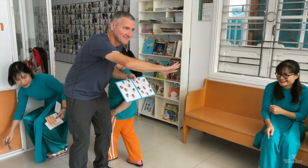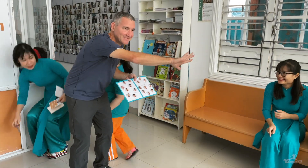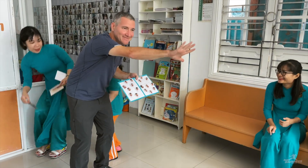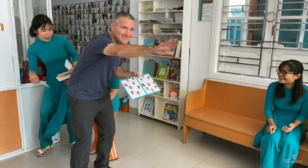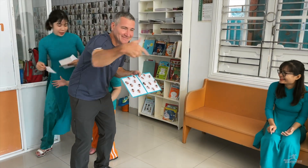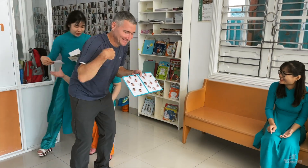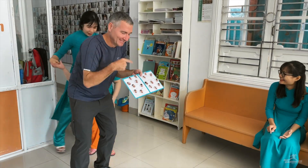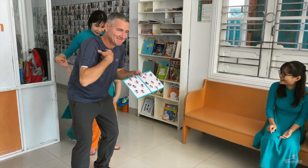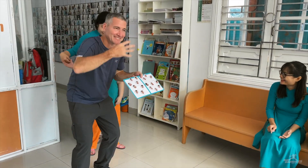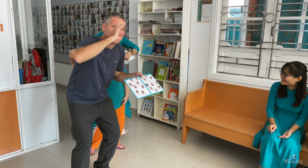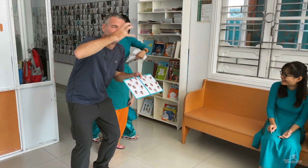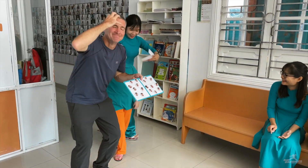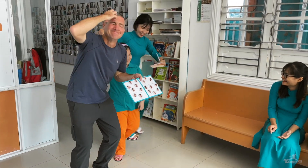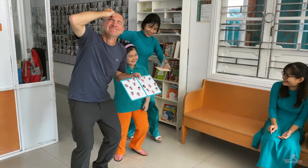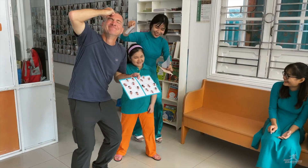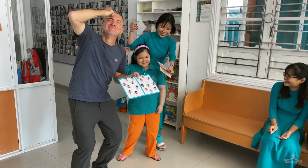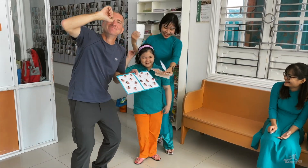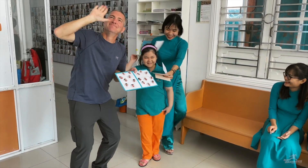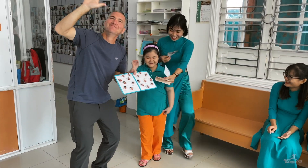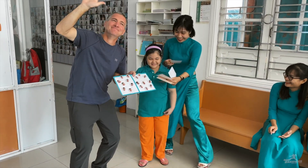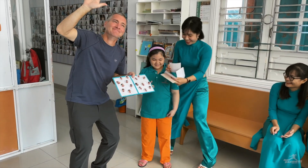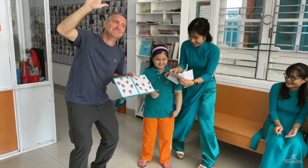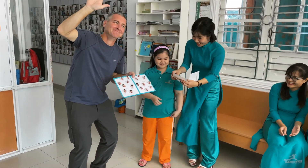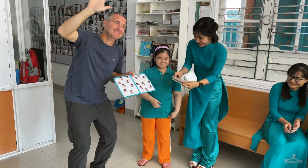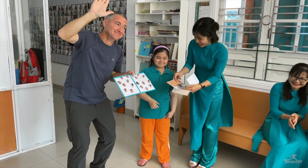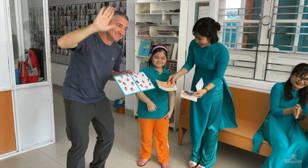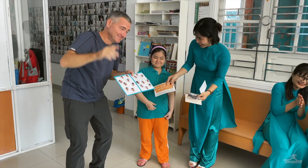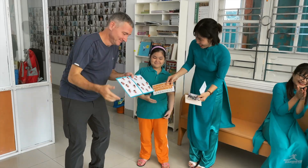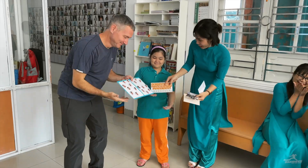I will always remember this.